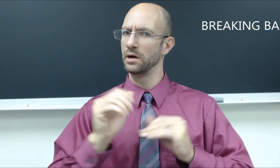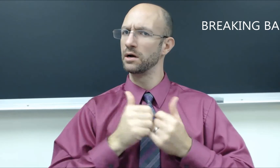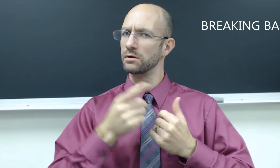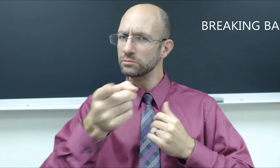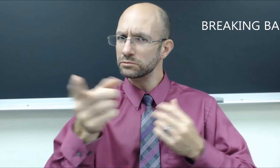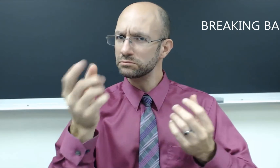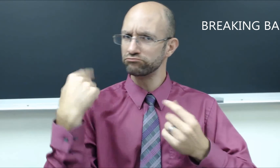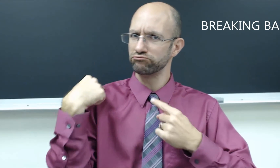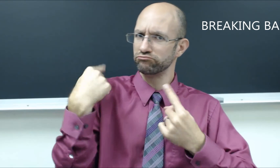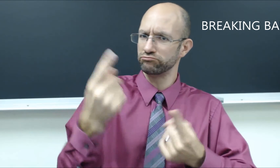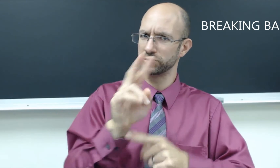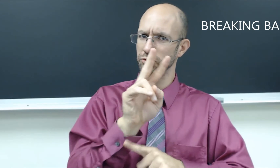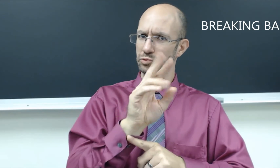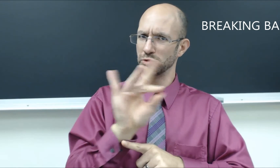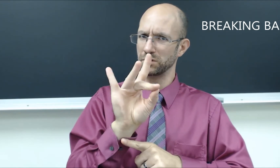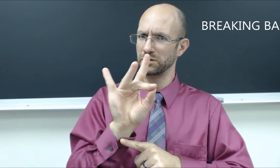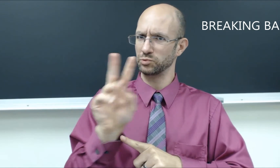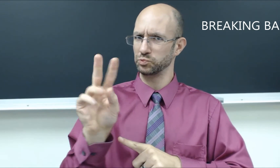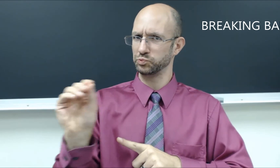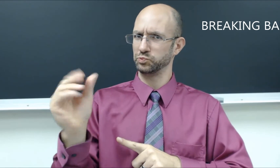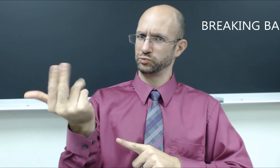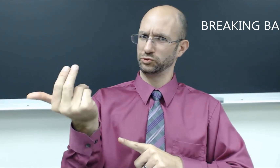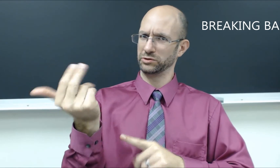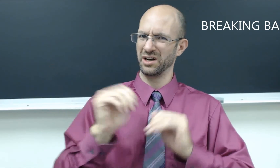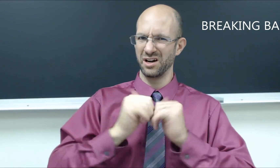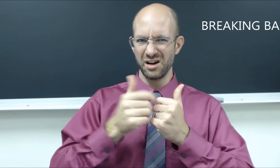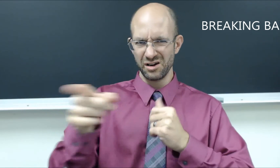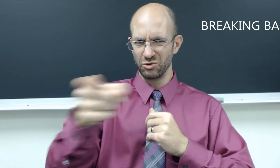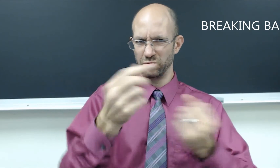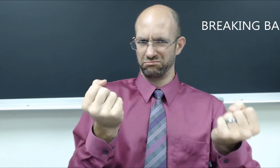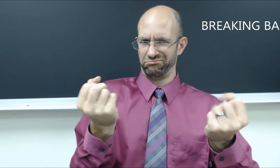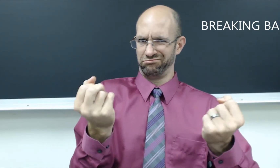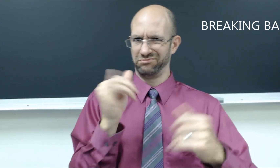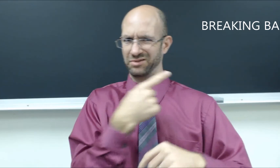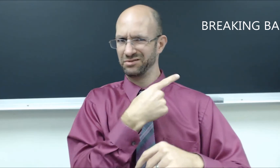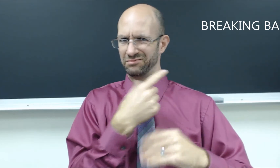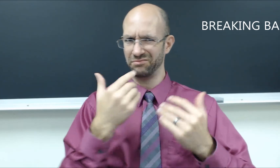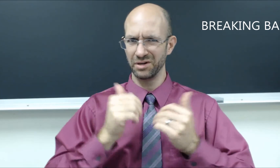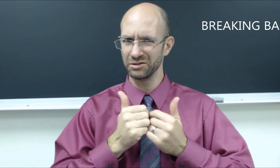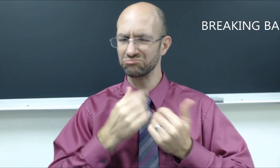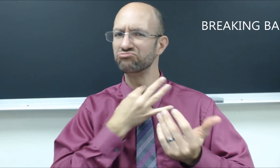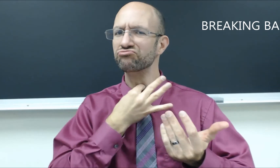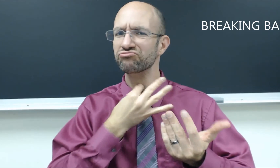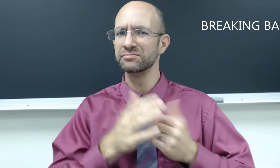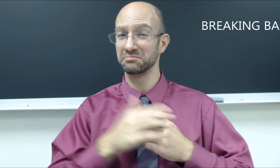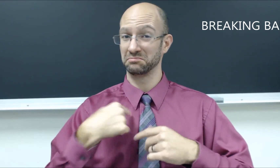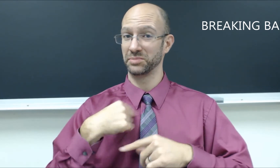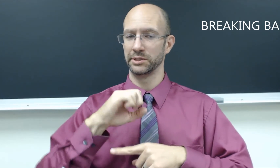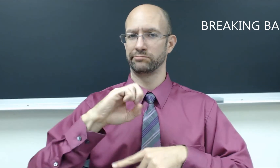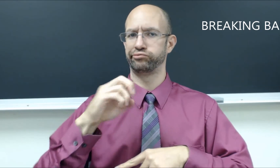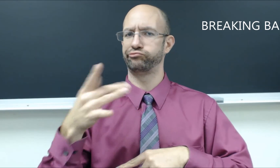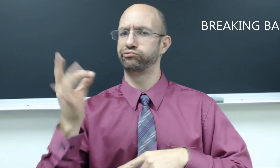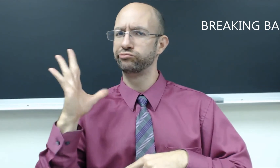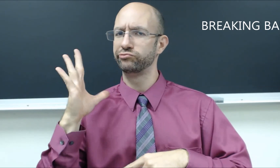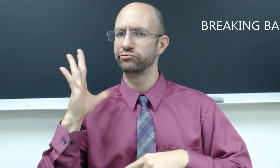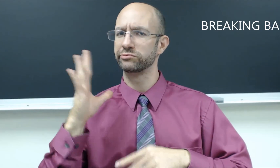From 2008 to 2013, how did you sign that show? I'm curious. As for me, I sign it like this.